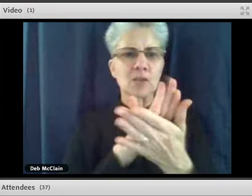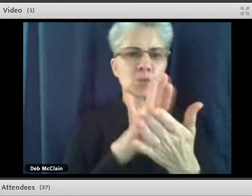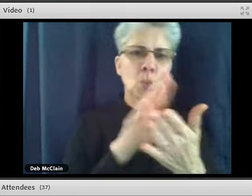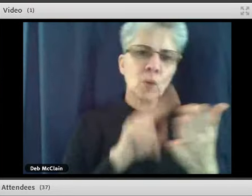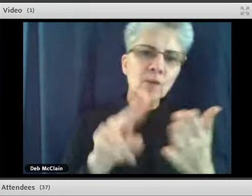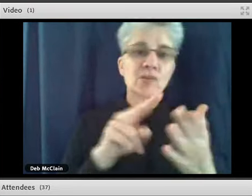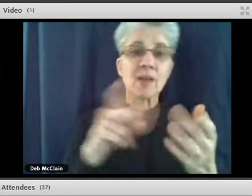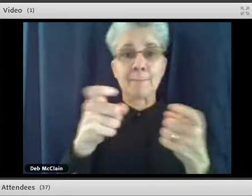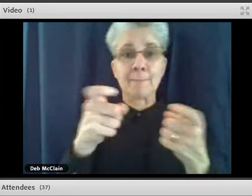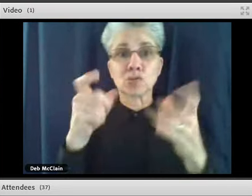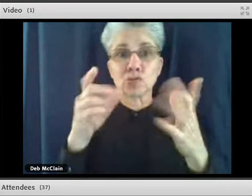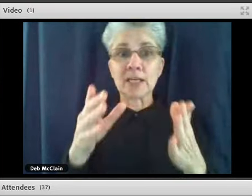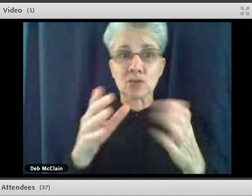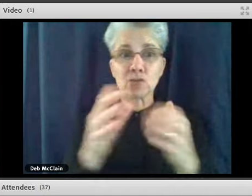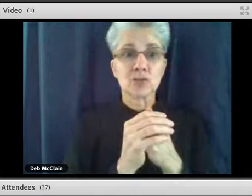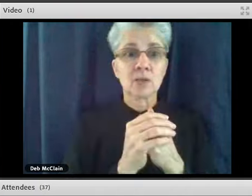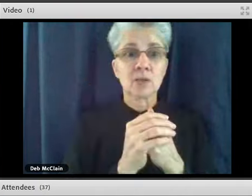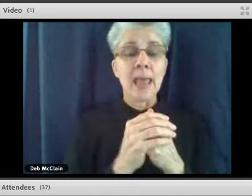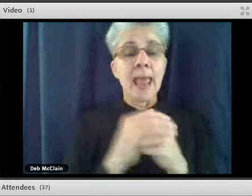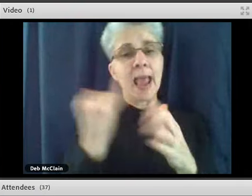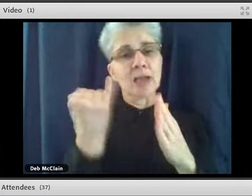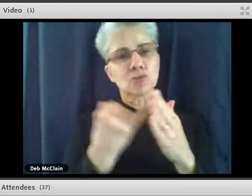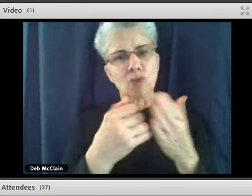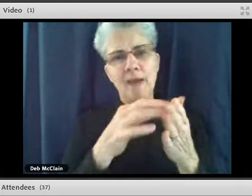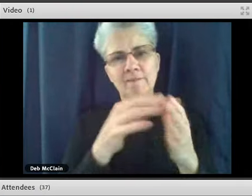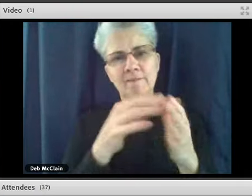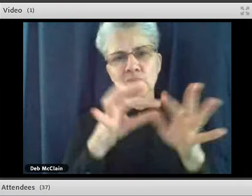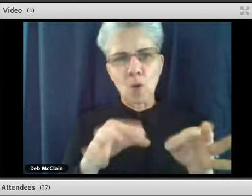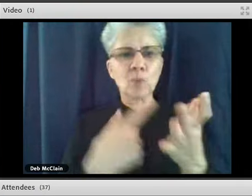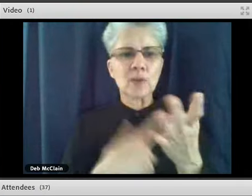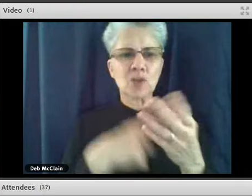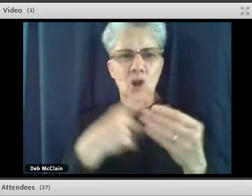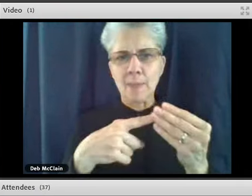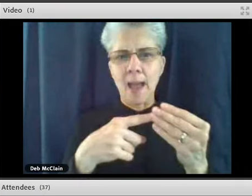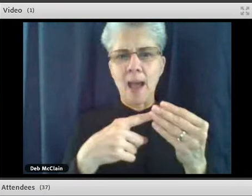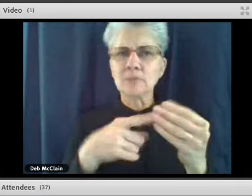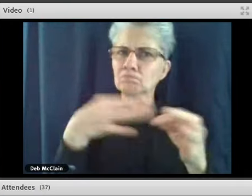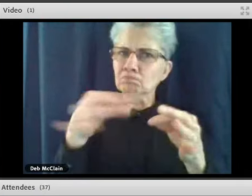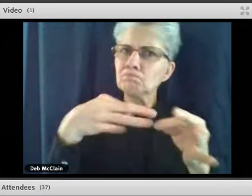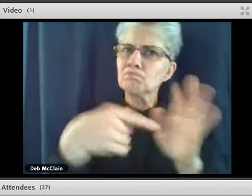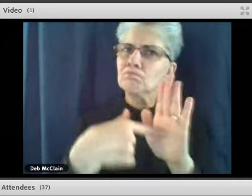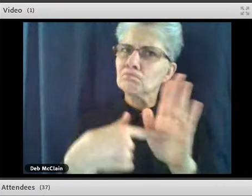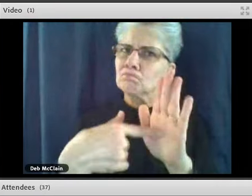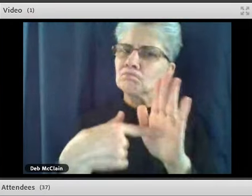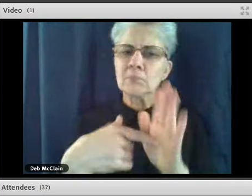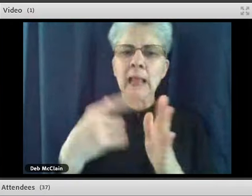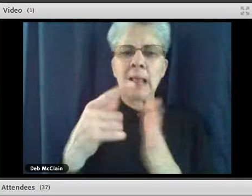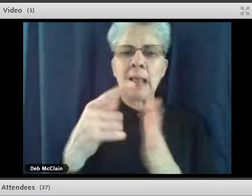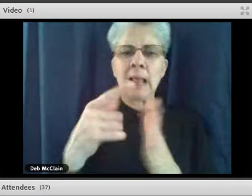the library, the school, the university, or the administration. And then, draft your argument. Like kind of like we talked about, make the case --